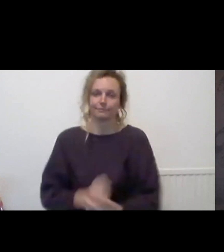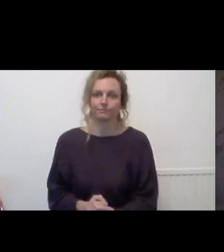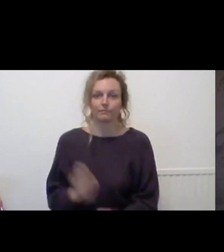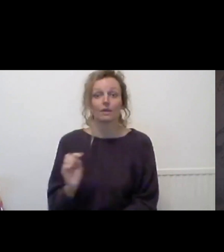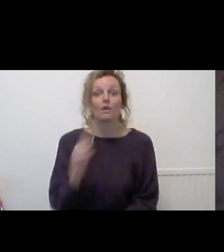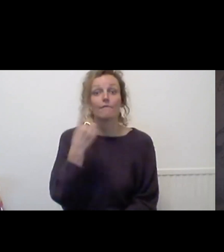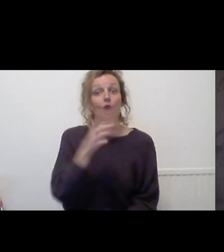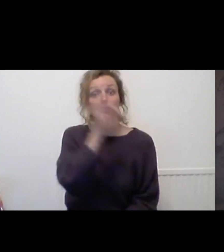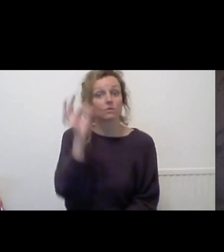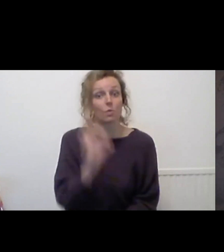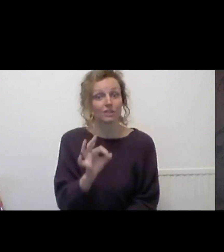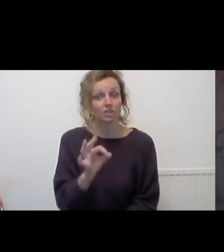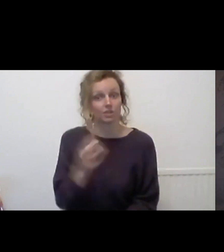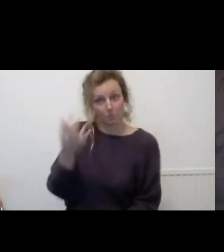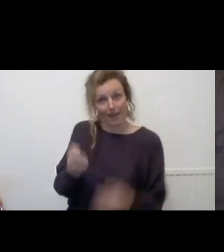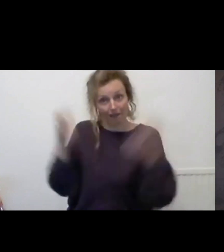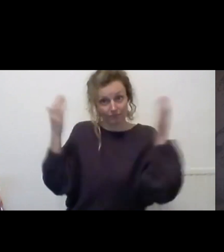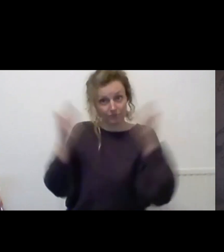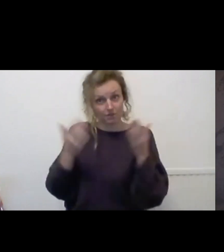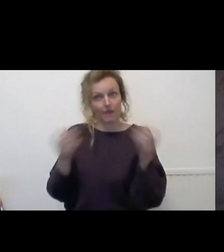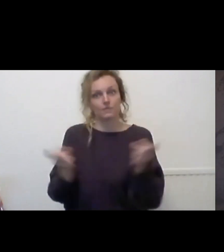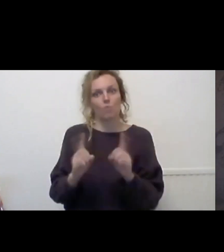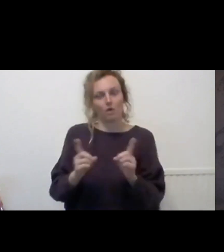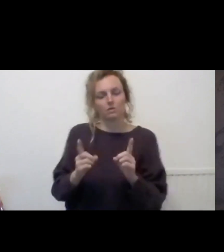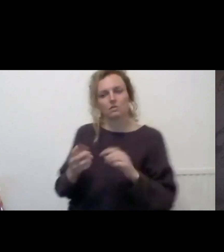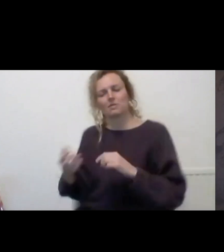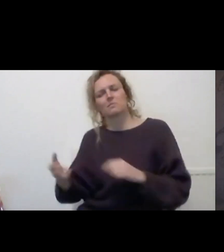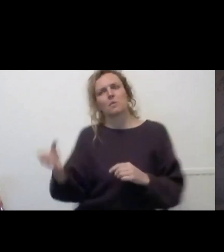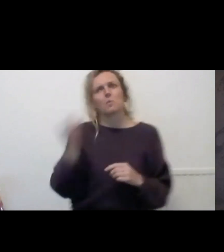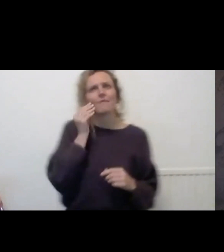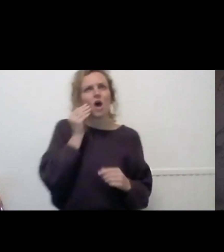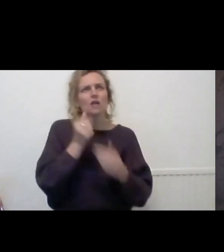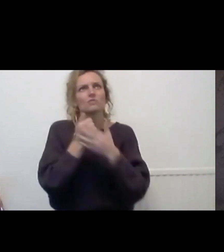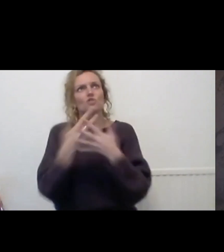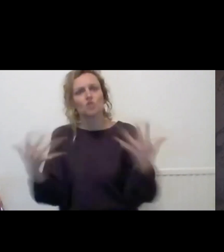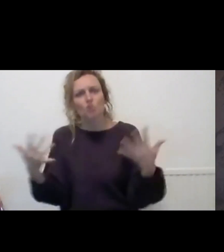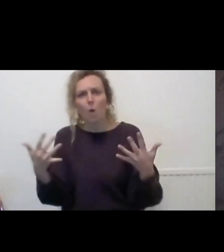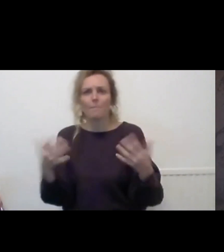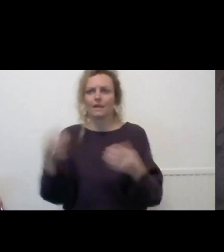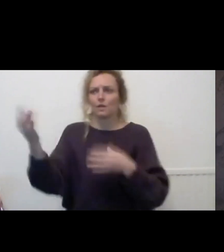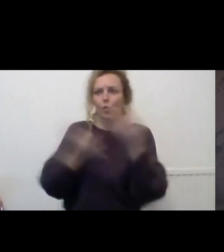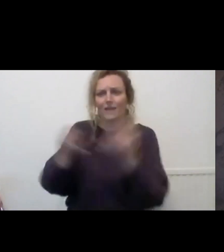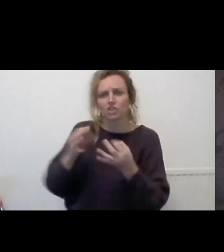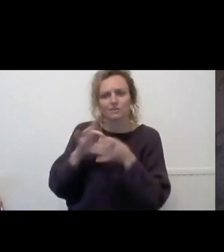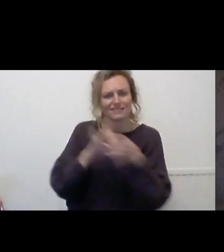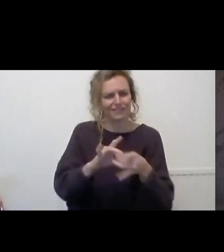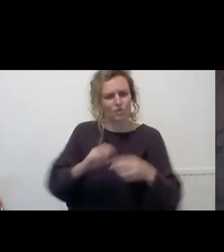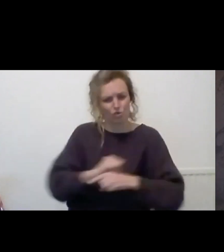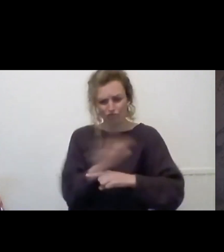disease itself. Many people think that COVID-19 doesn't exist, or somehow it was engineered in